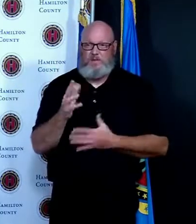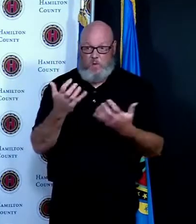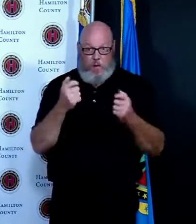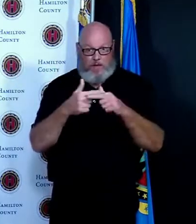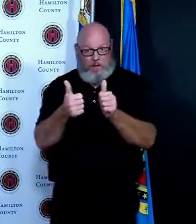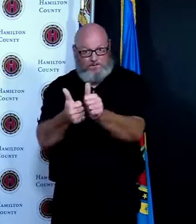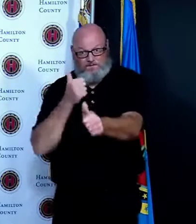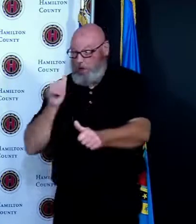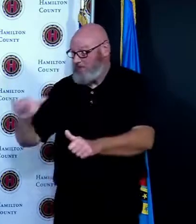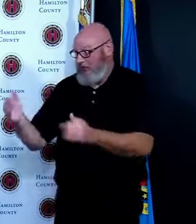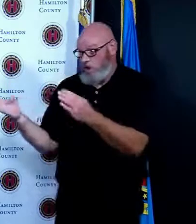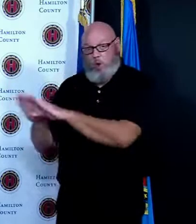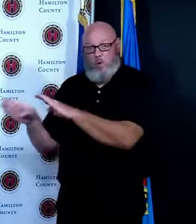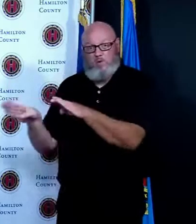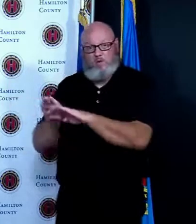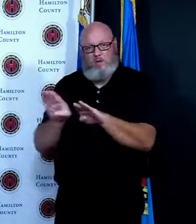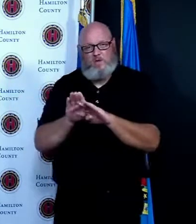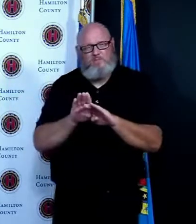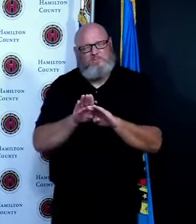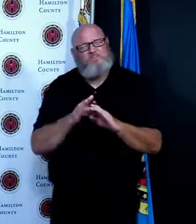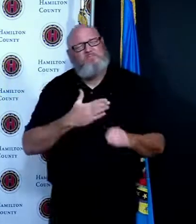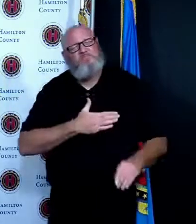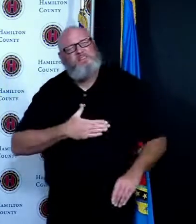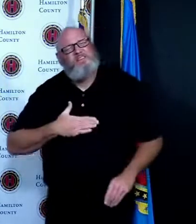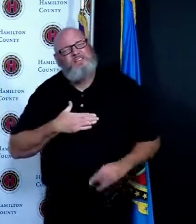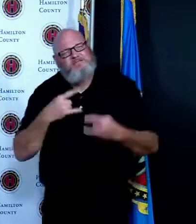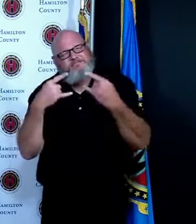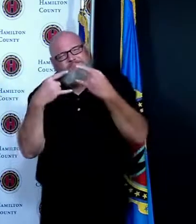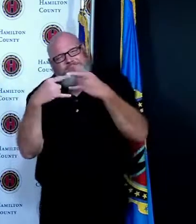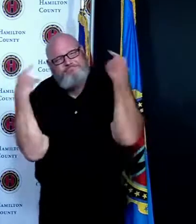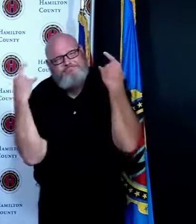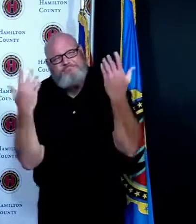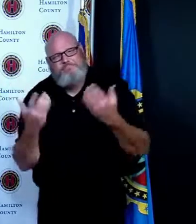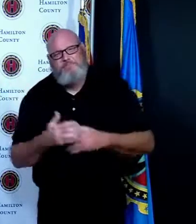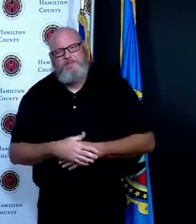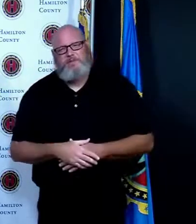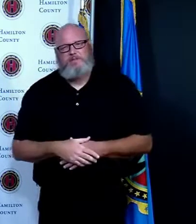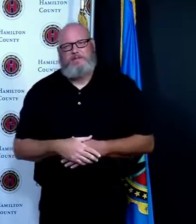that both Greg and I have talked about where people are conGregating and not wearing a mask and